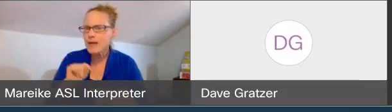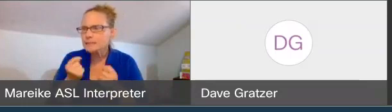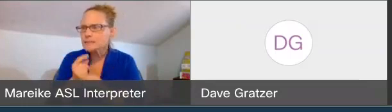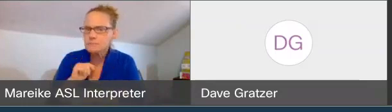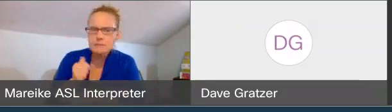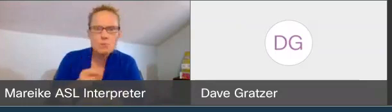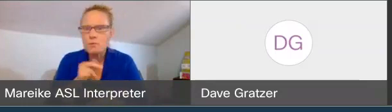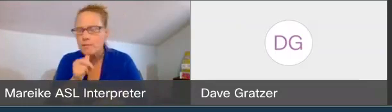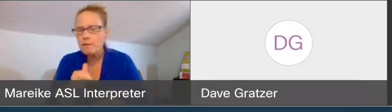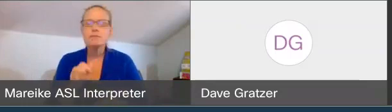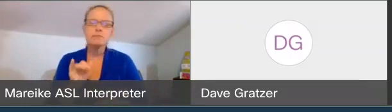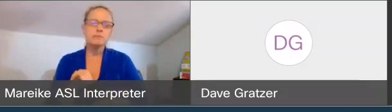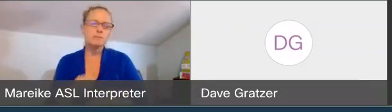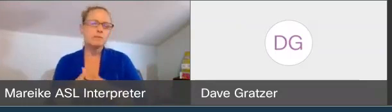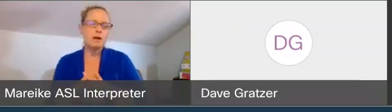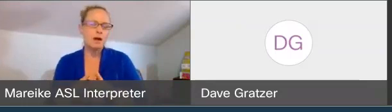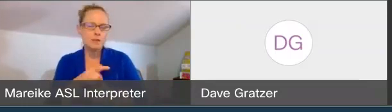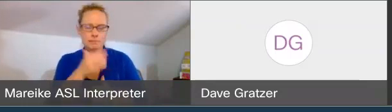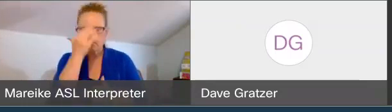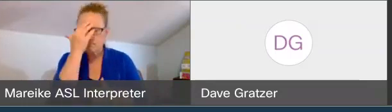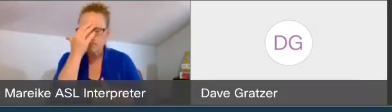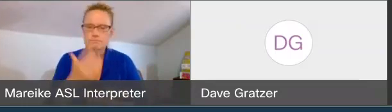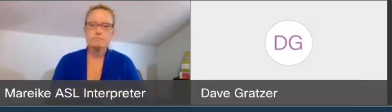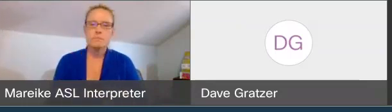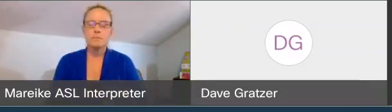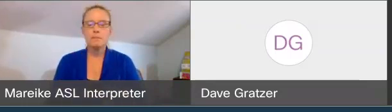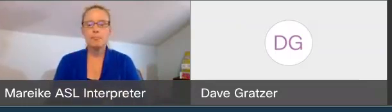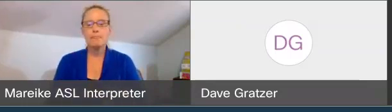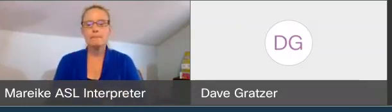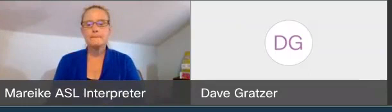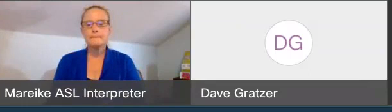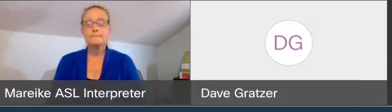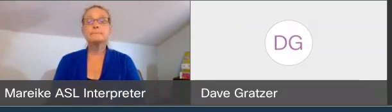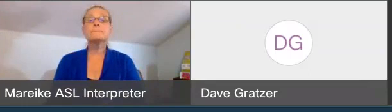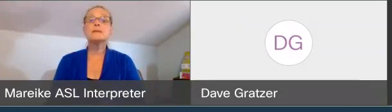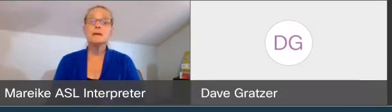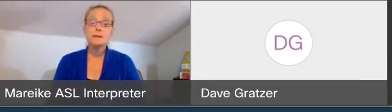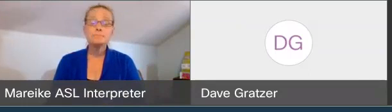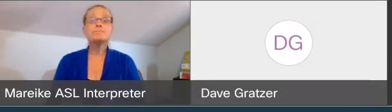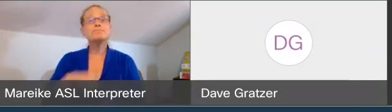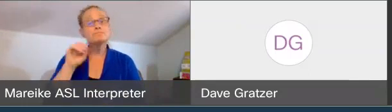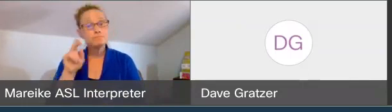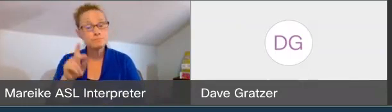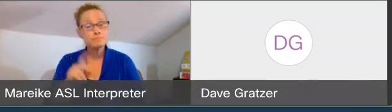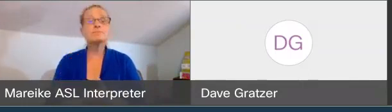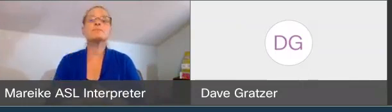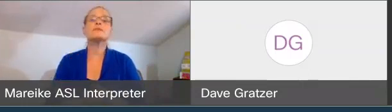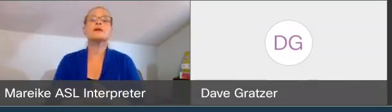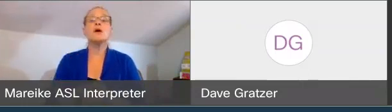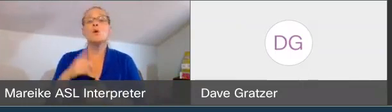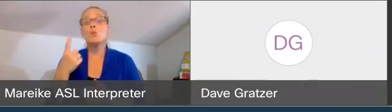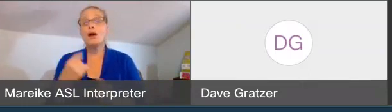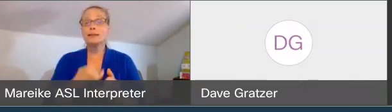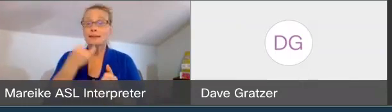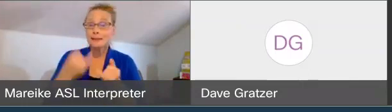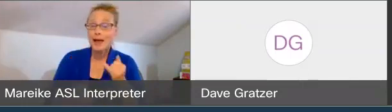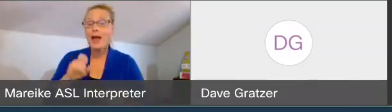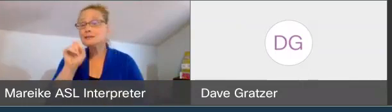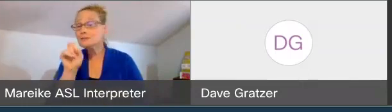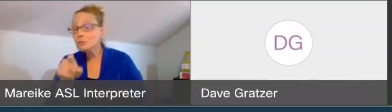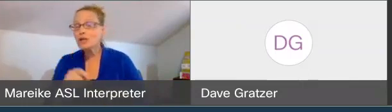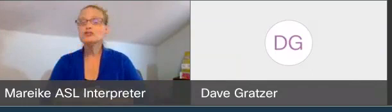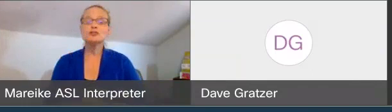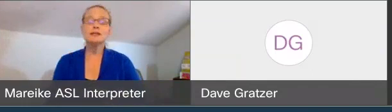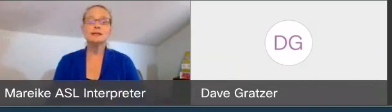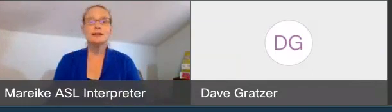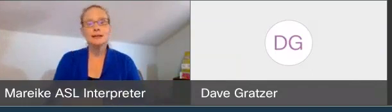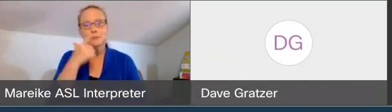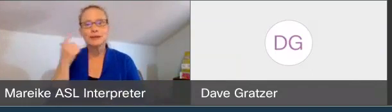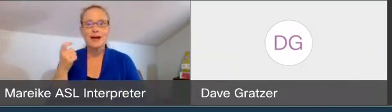so trying to help get that awareness. Okay and just one last question, because you talked about